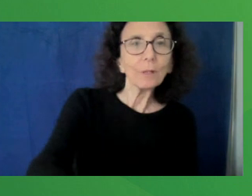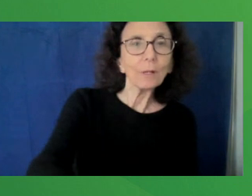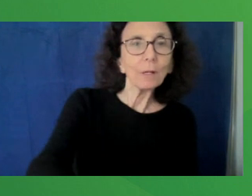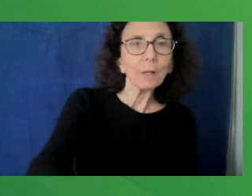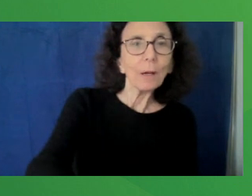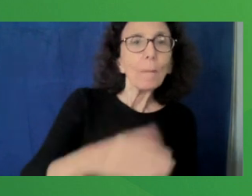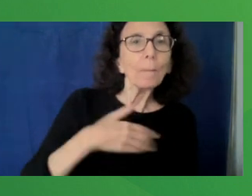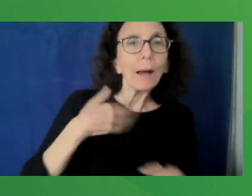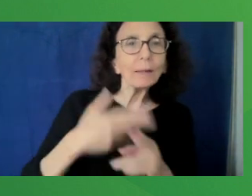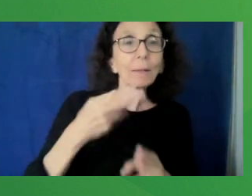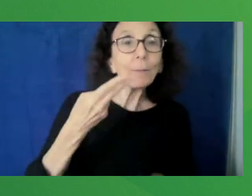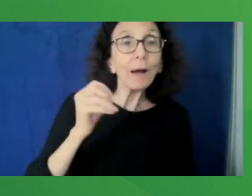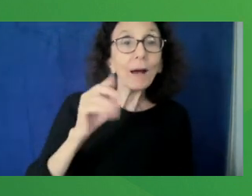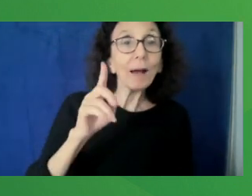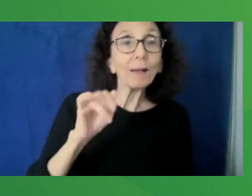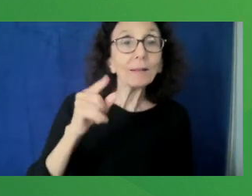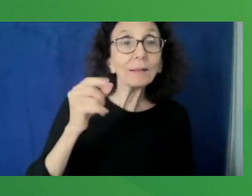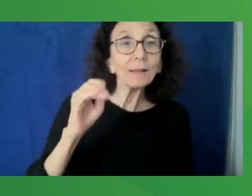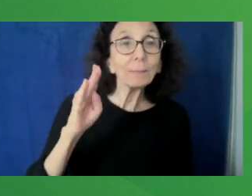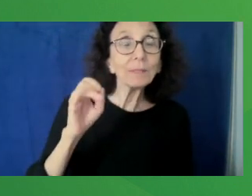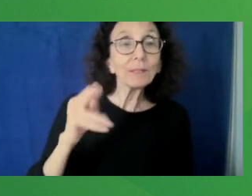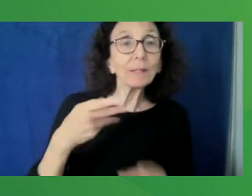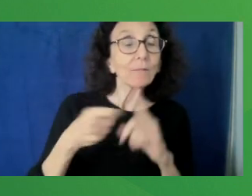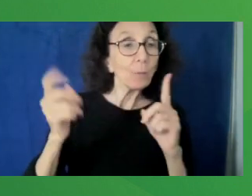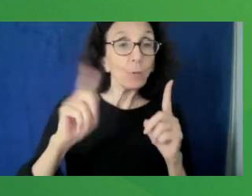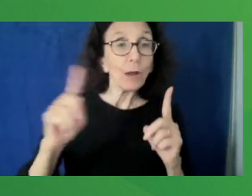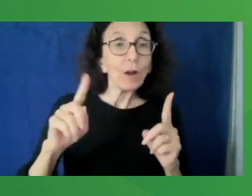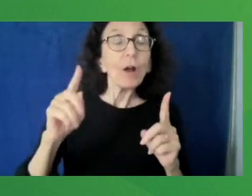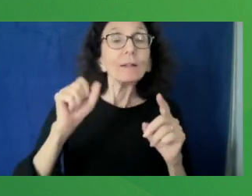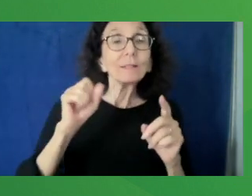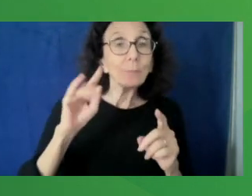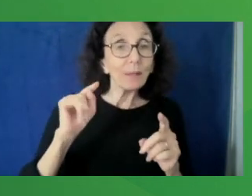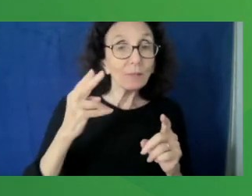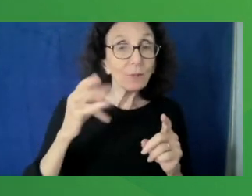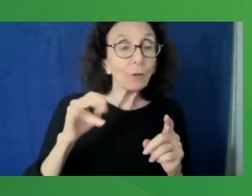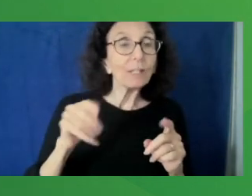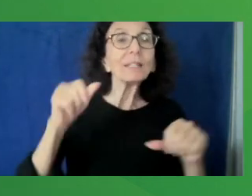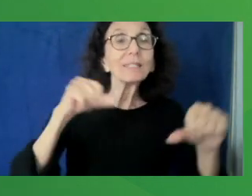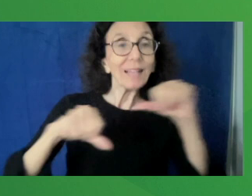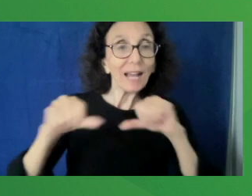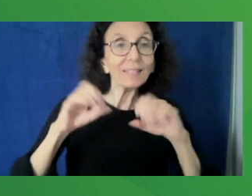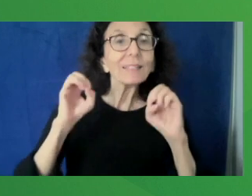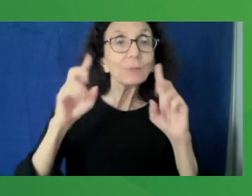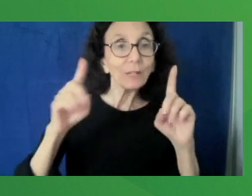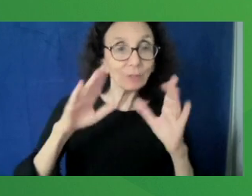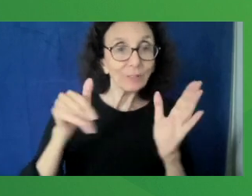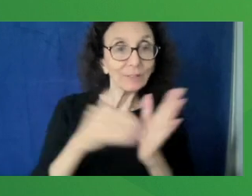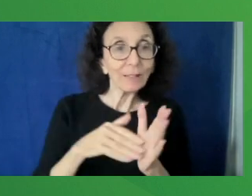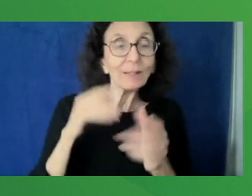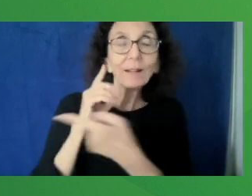from the Smithsonian Science Education Center, and I'm joined by Dr. Helen Bond. I'll let her